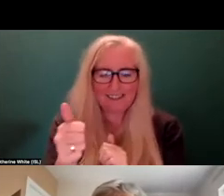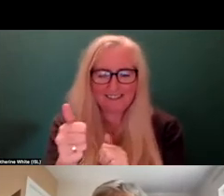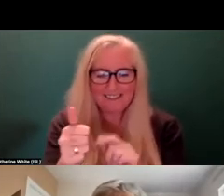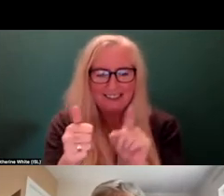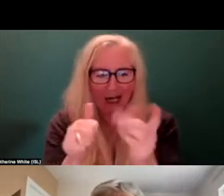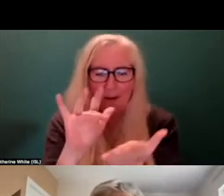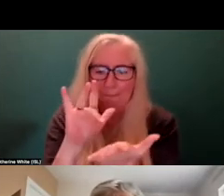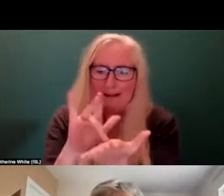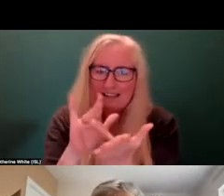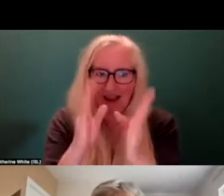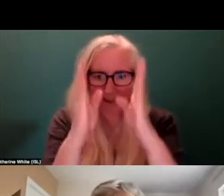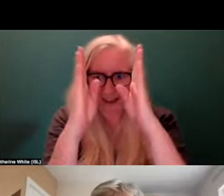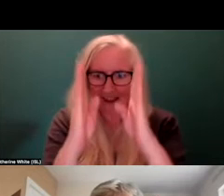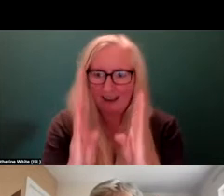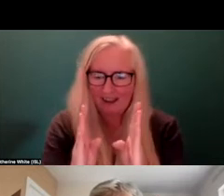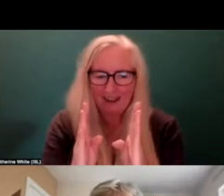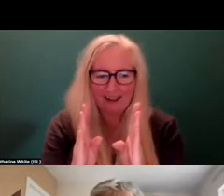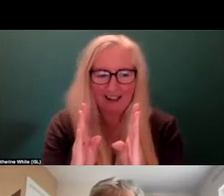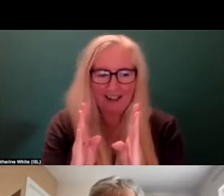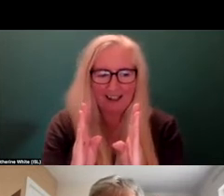apartments, which is the one we have in the middle here.